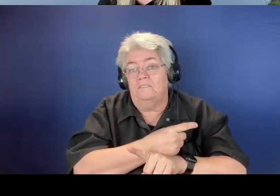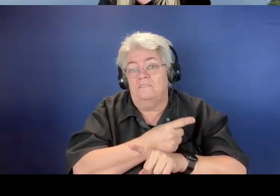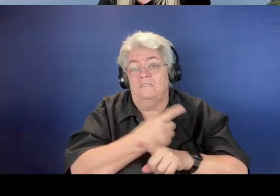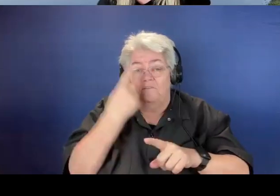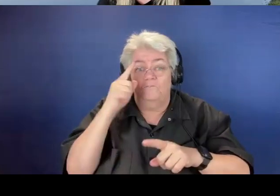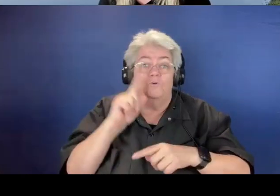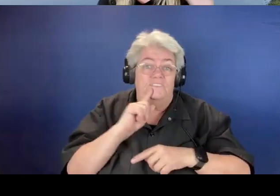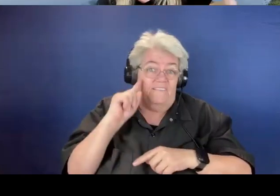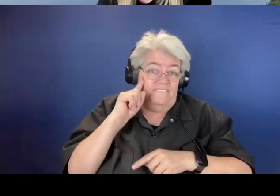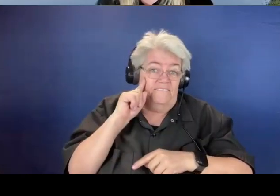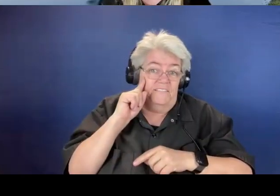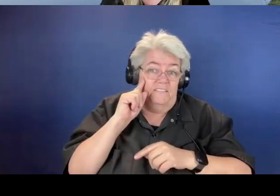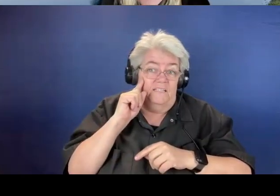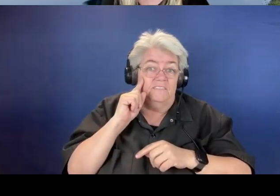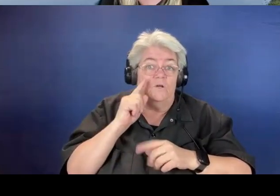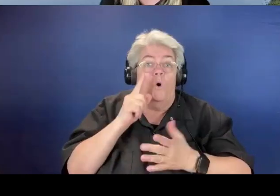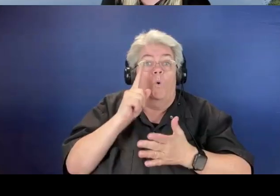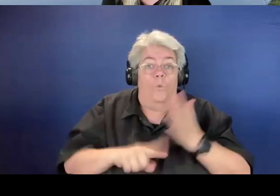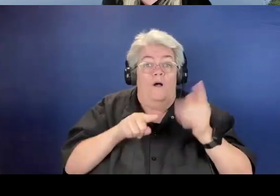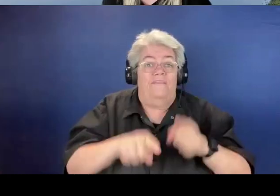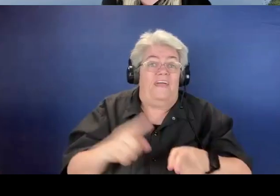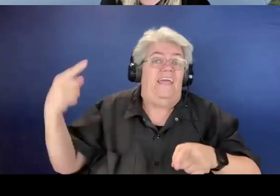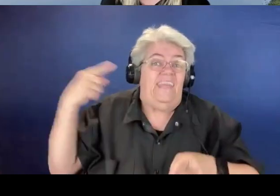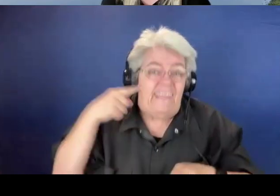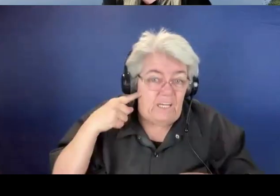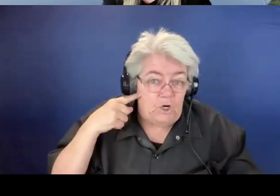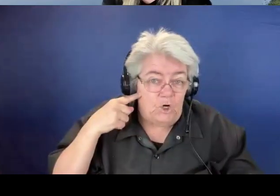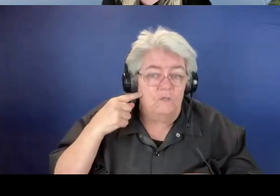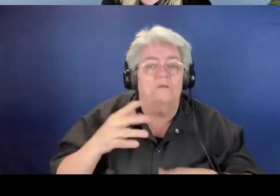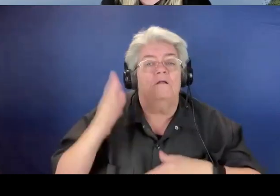who are deaf and hard of hearing versus kids who are hearing.